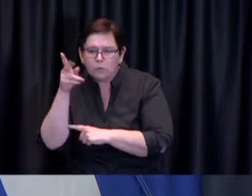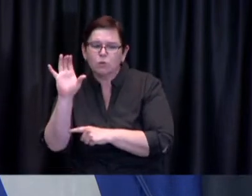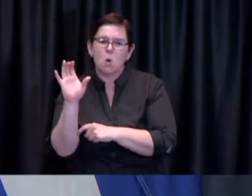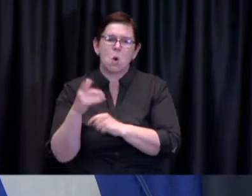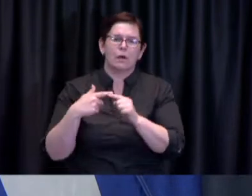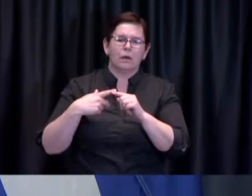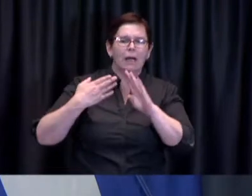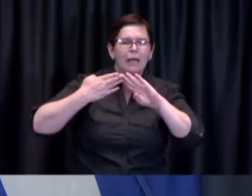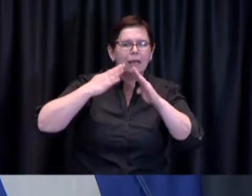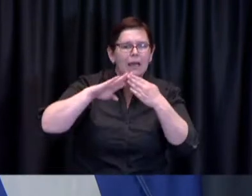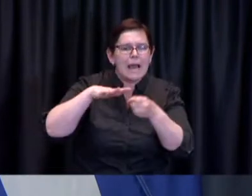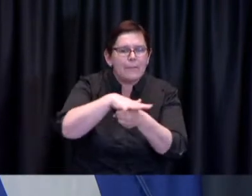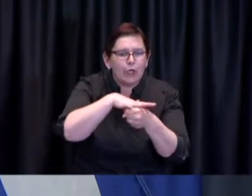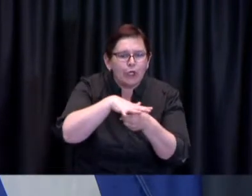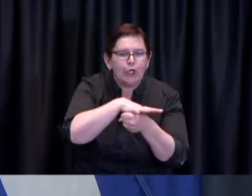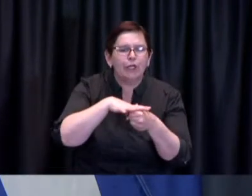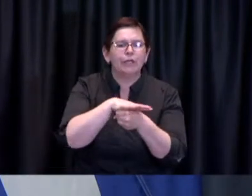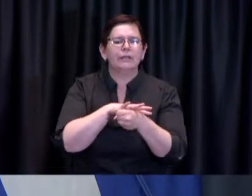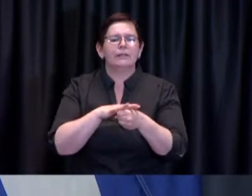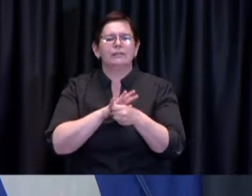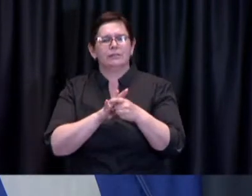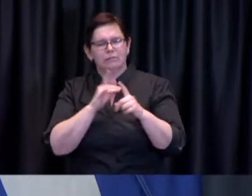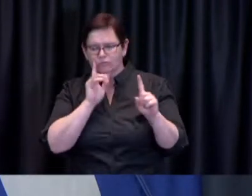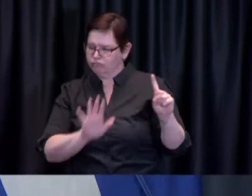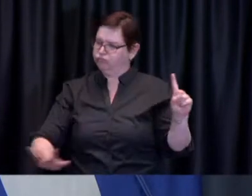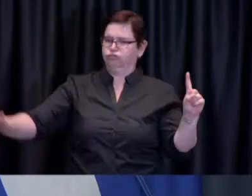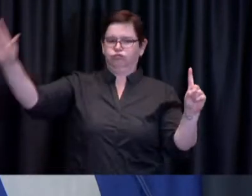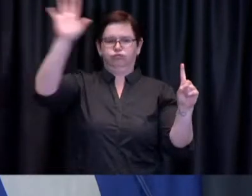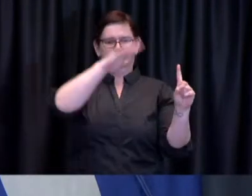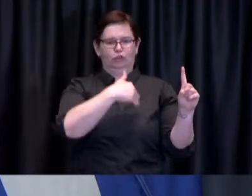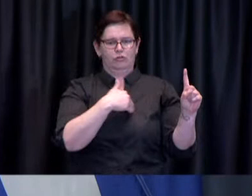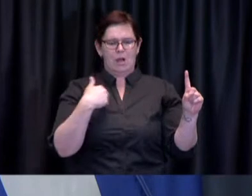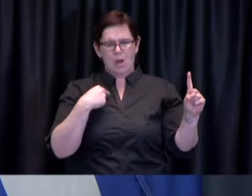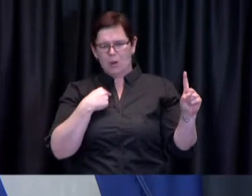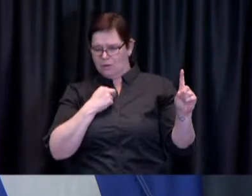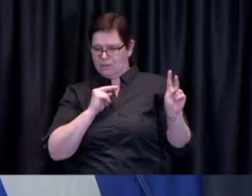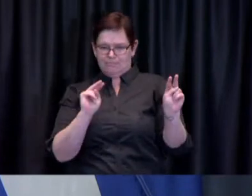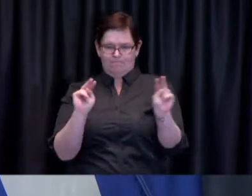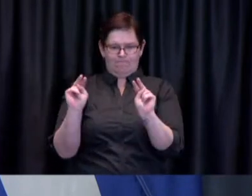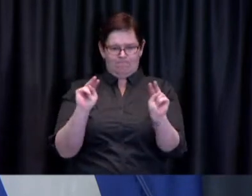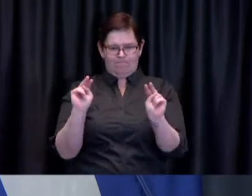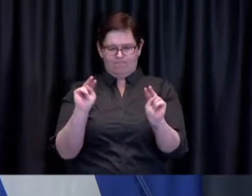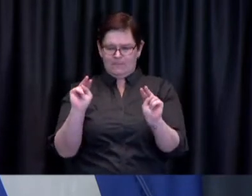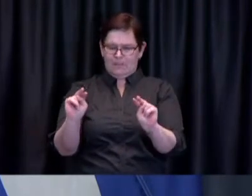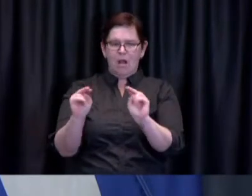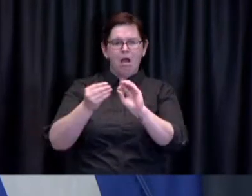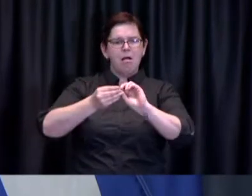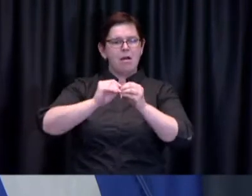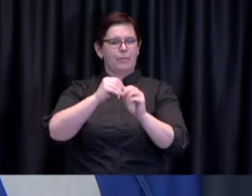throughout the city we do look at what the coverage rate is and what the covid incidence has